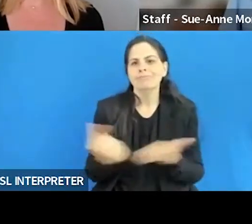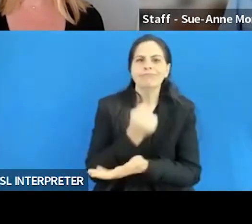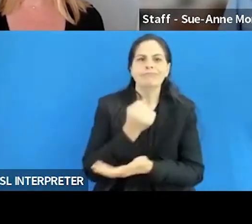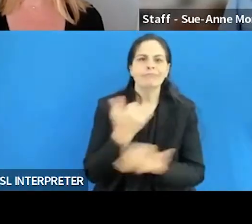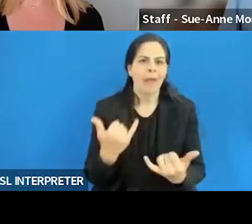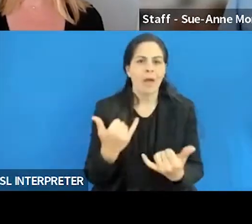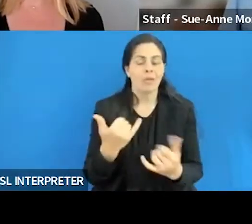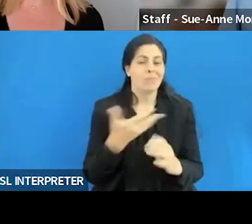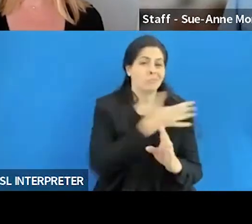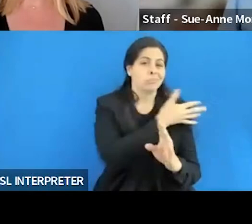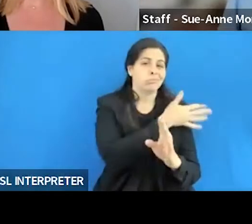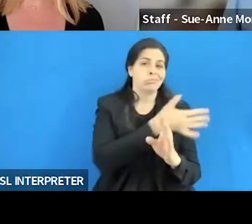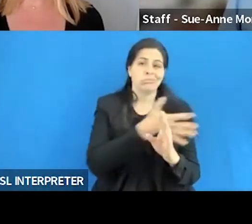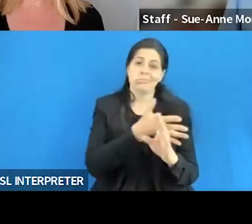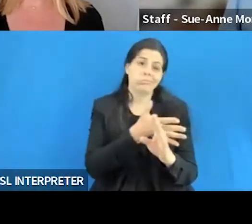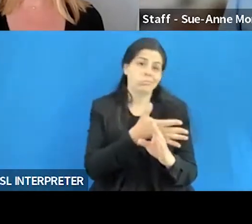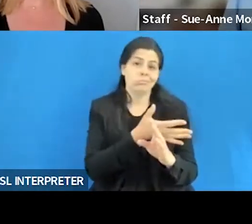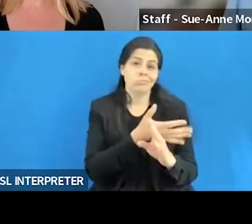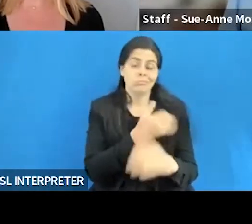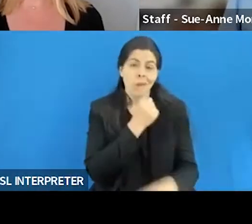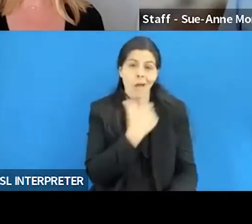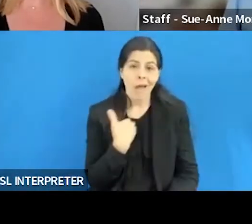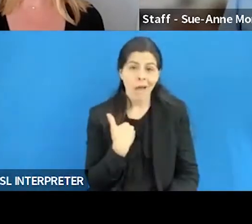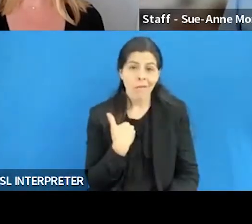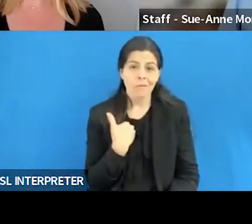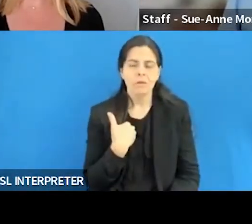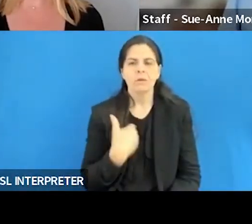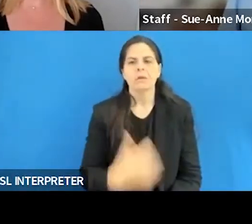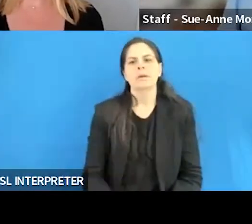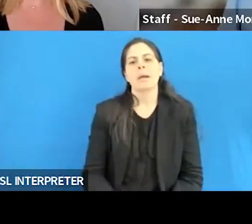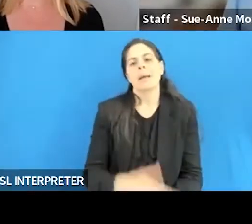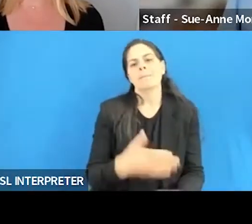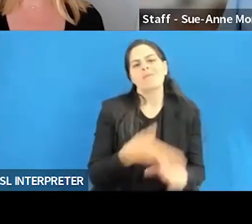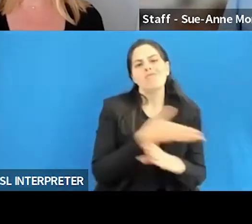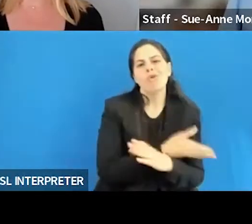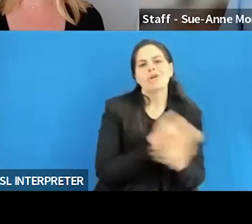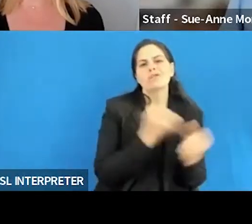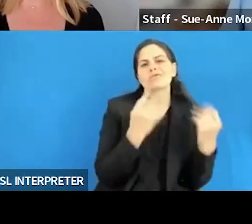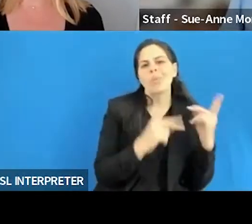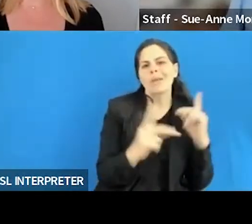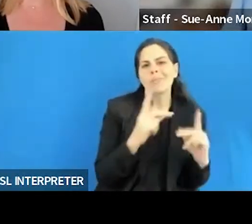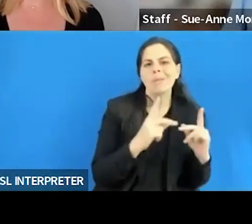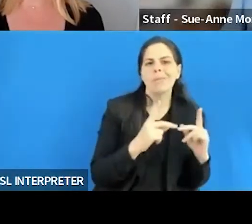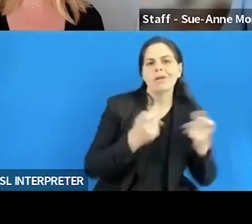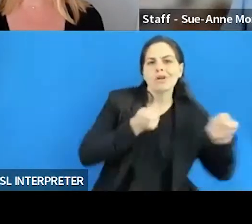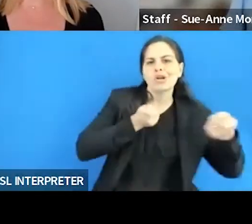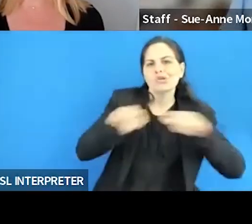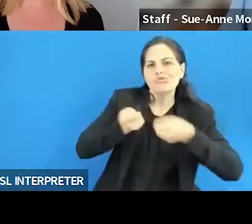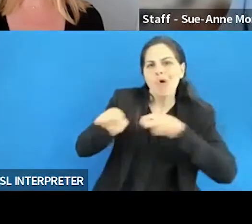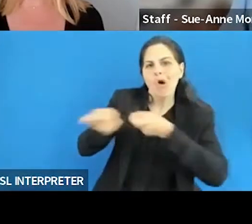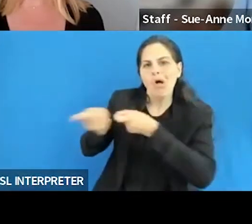And you know, there used to be so many gatekeepers and particularly you're talking about marginalized communities, happy Pride Month,